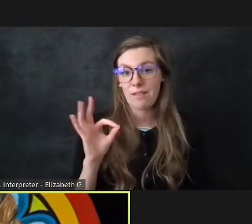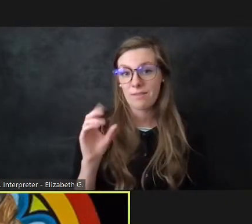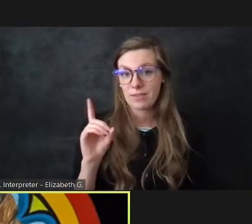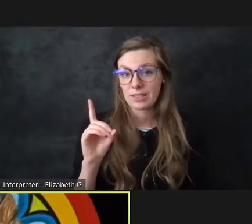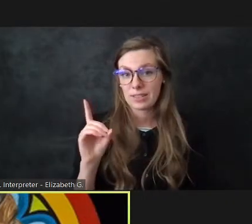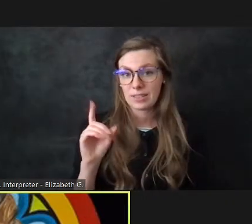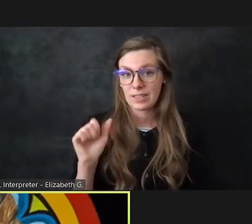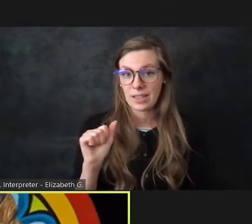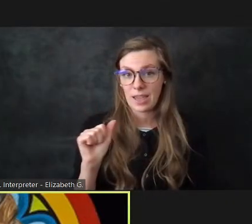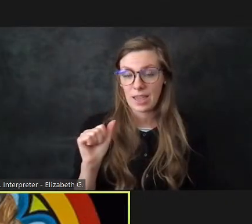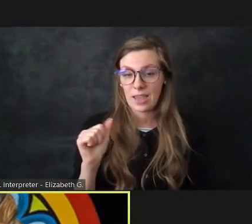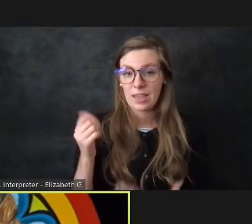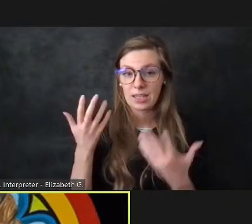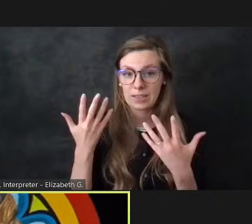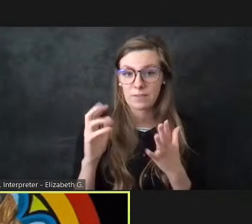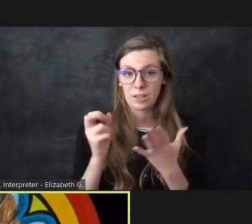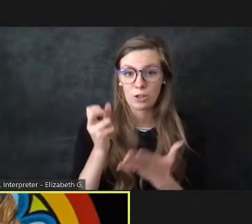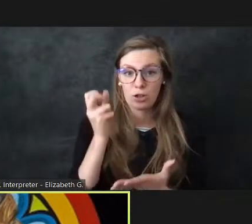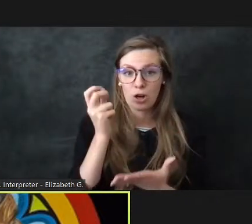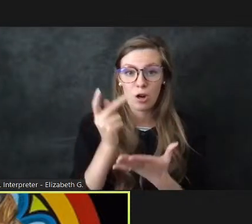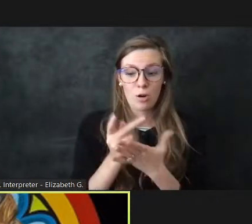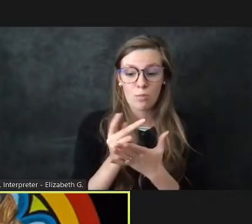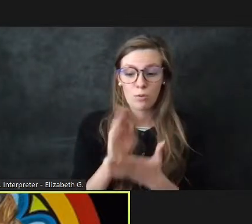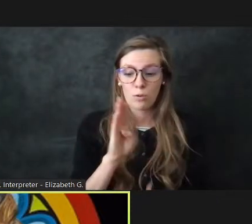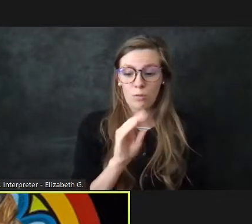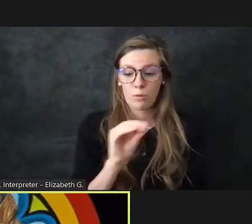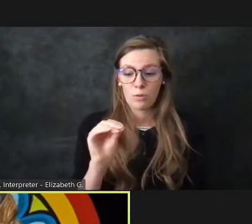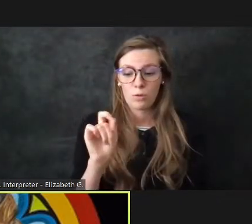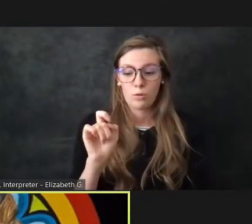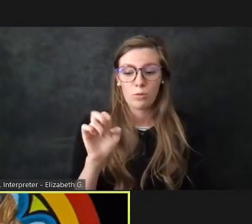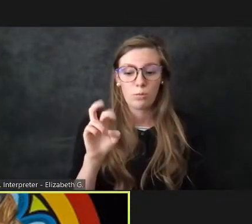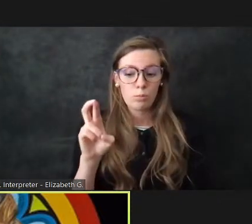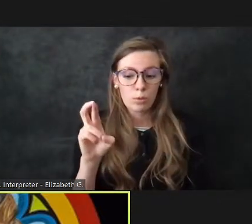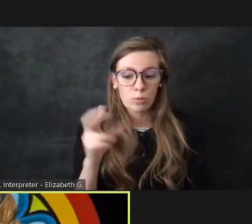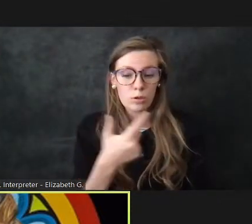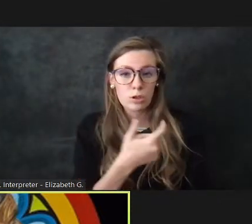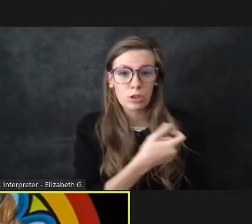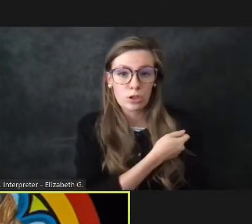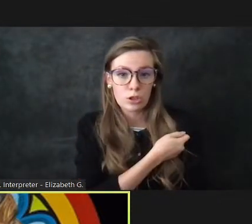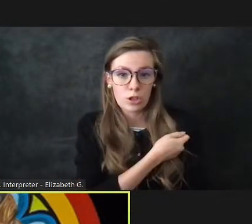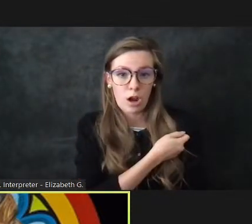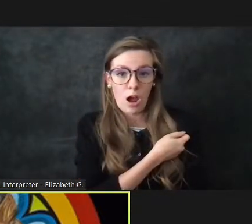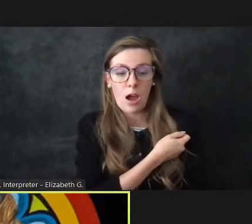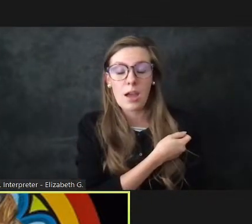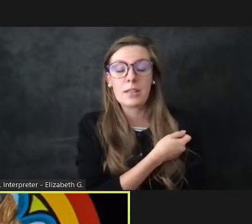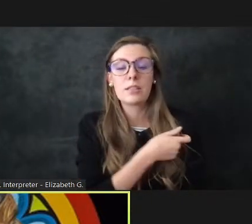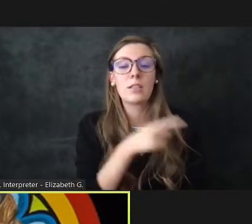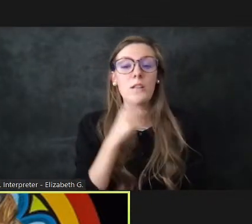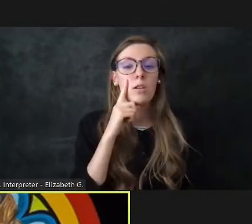has approved the booster shot for those who have already taking the size or the modern vaccines.